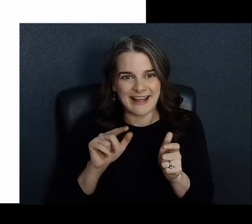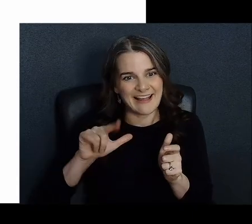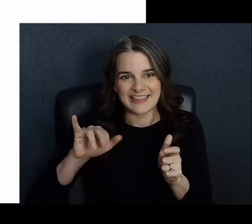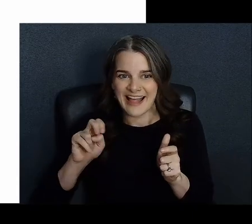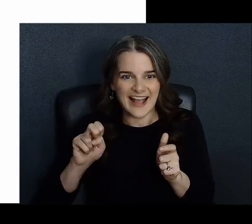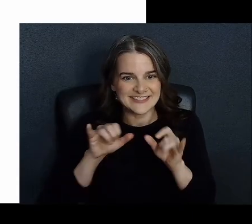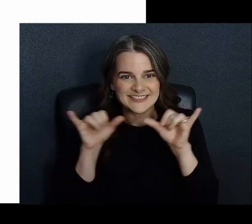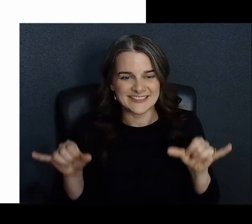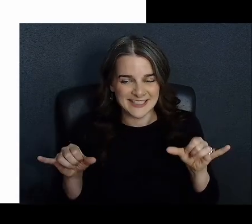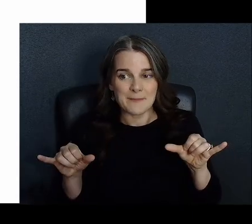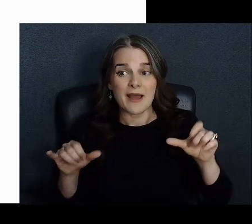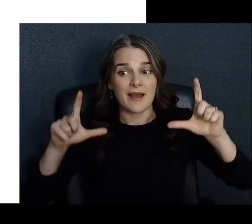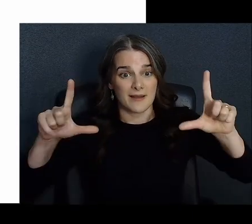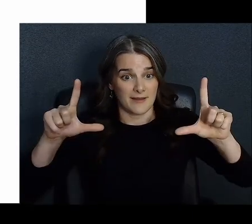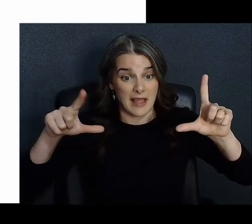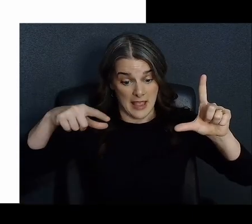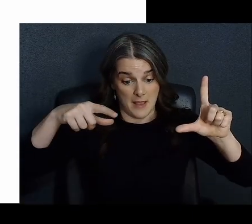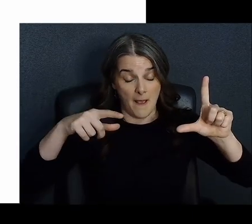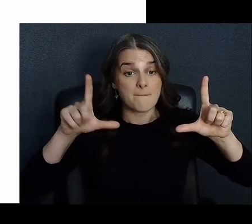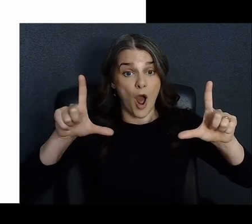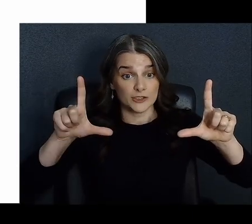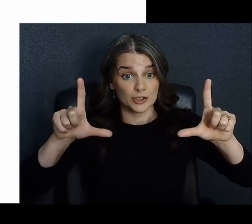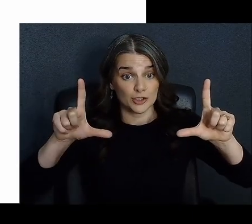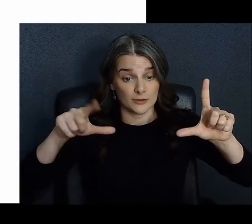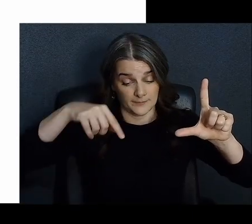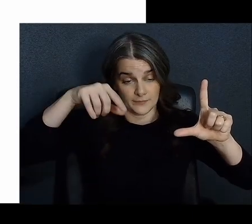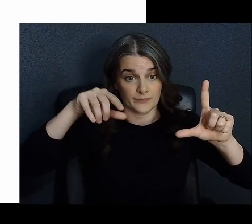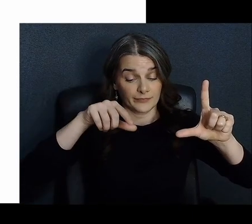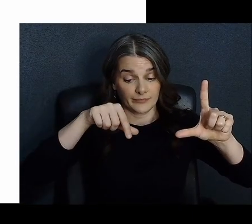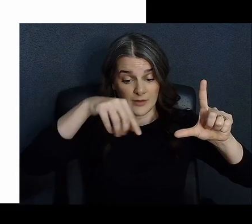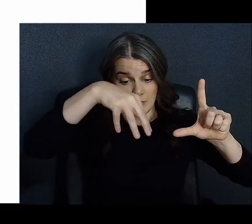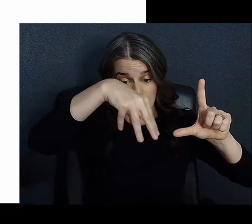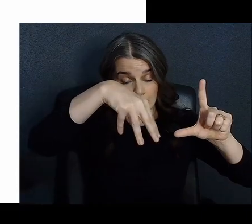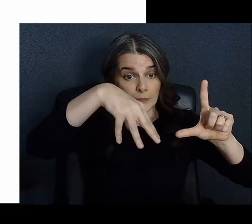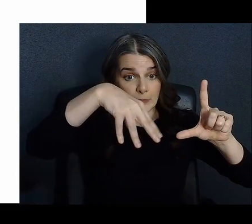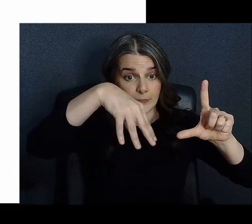The tray below is where you would place the object that you want magnified, including text.